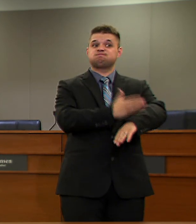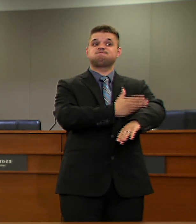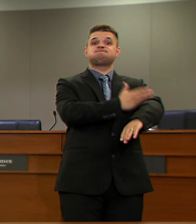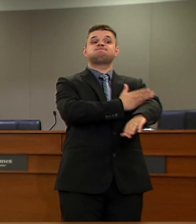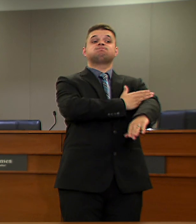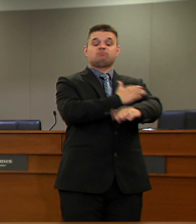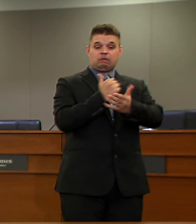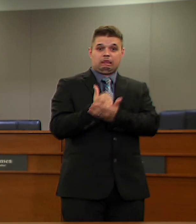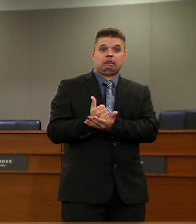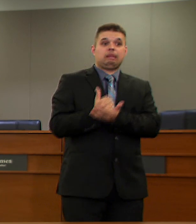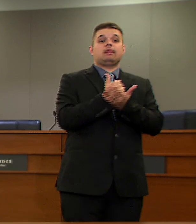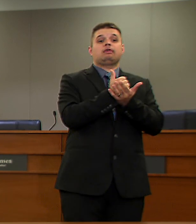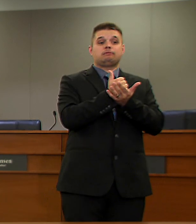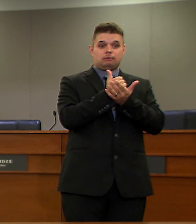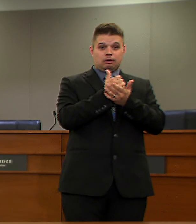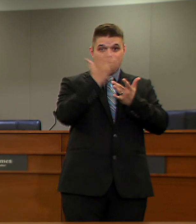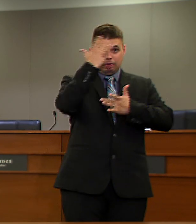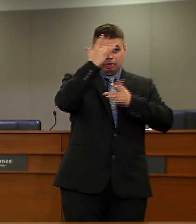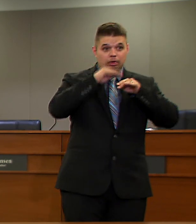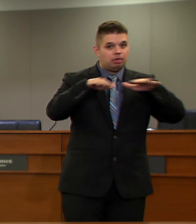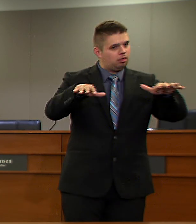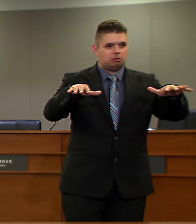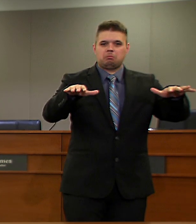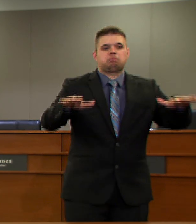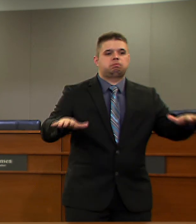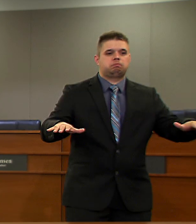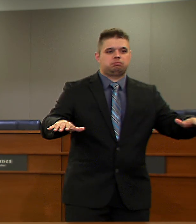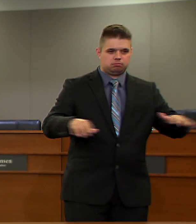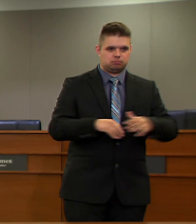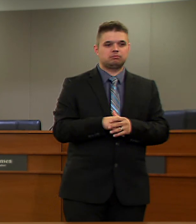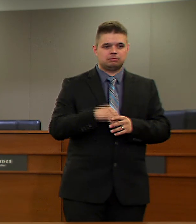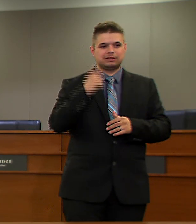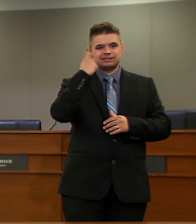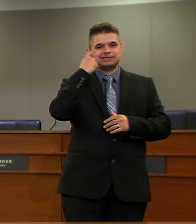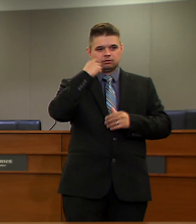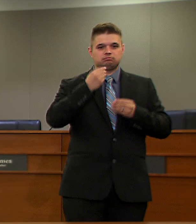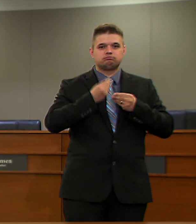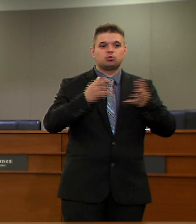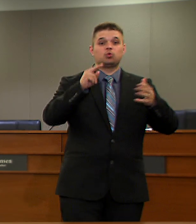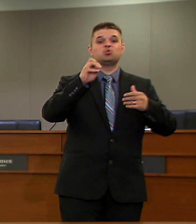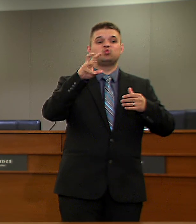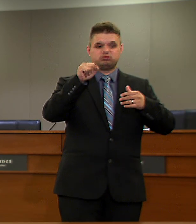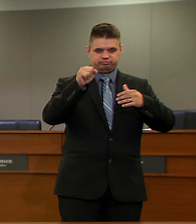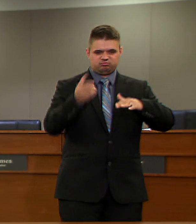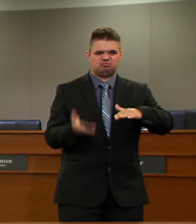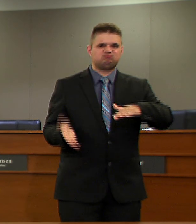The latest news is that while the number of infections continue to rise more people are